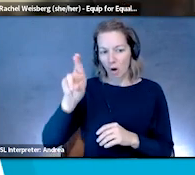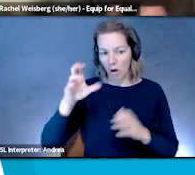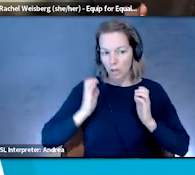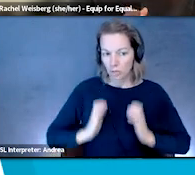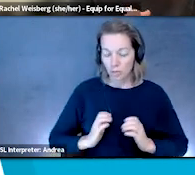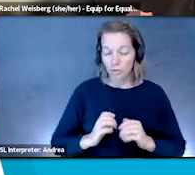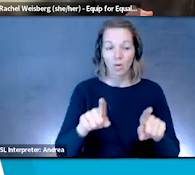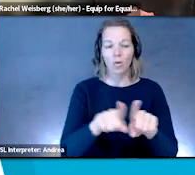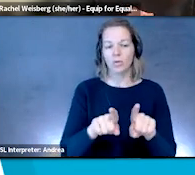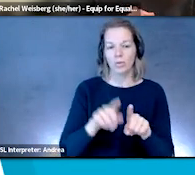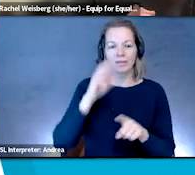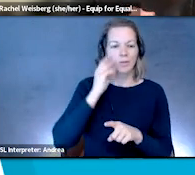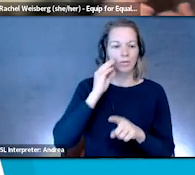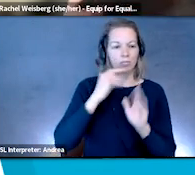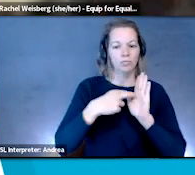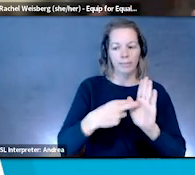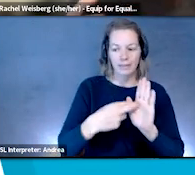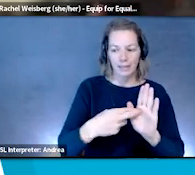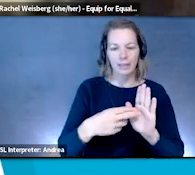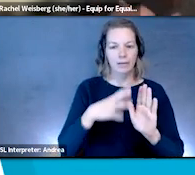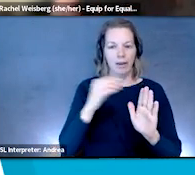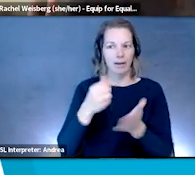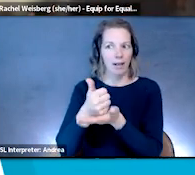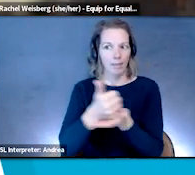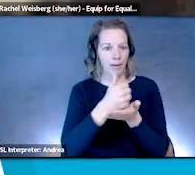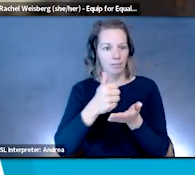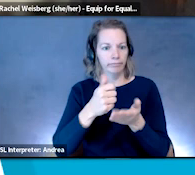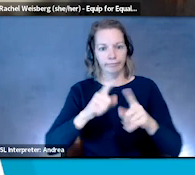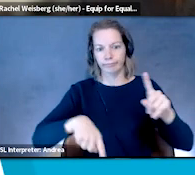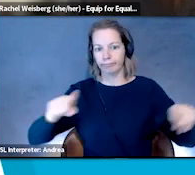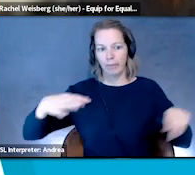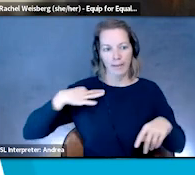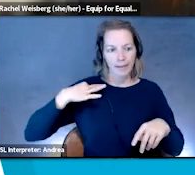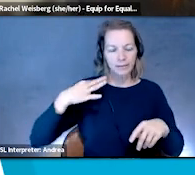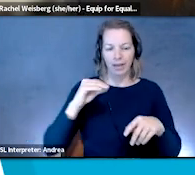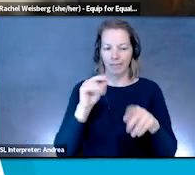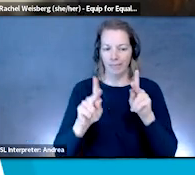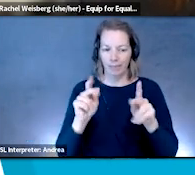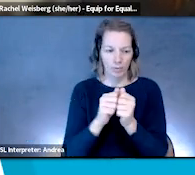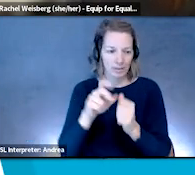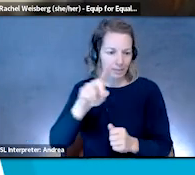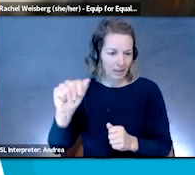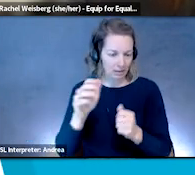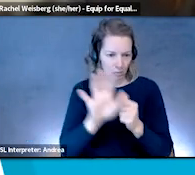RIGHT? WE WANT TO LEARN FROM OUR INDIVIDUAL EXPERIENCES REPRESENTING VC